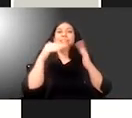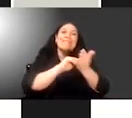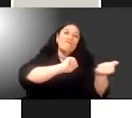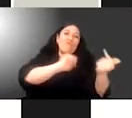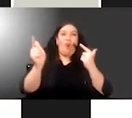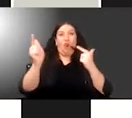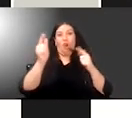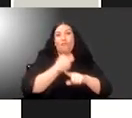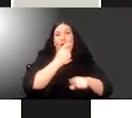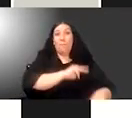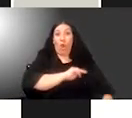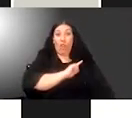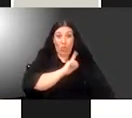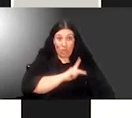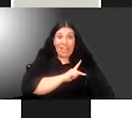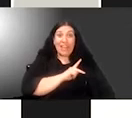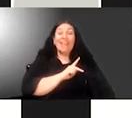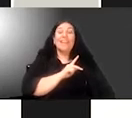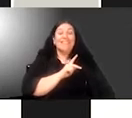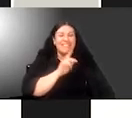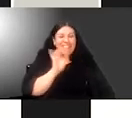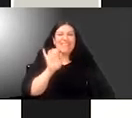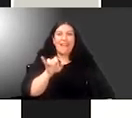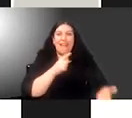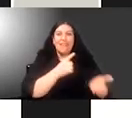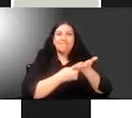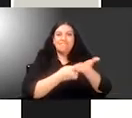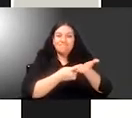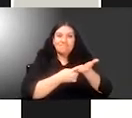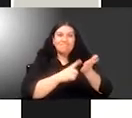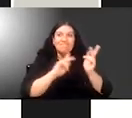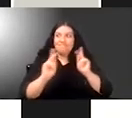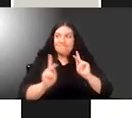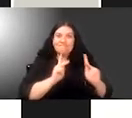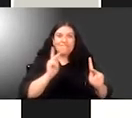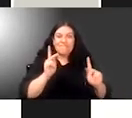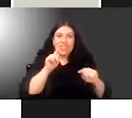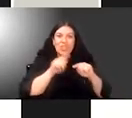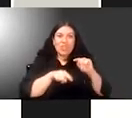But that discussion where people couldn't get that we would not feel positive about seeing our reflections without crutches and braces, when we need them to be able to do things, I think that's a level that we're still at.